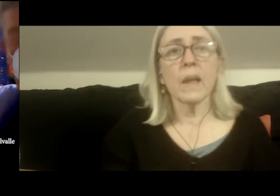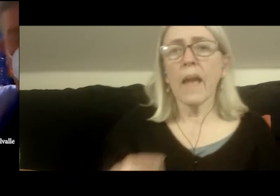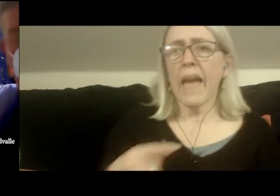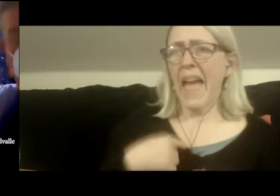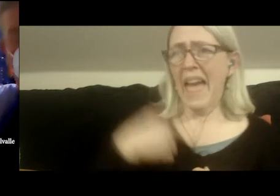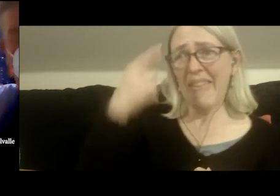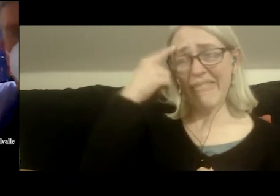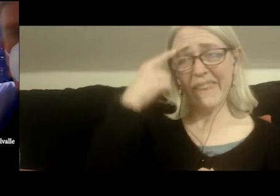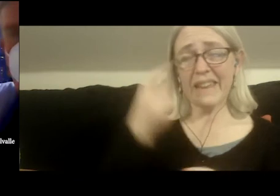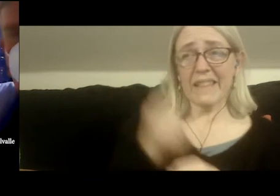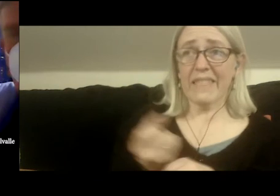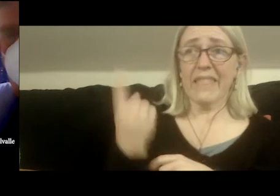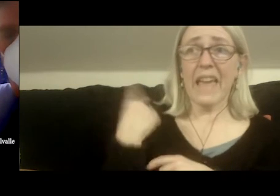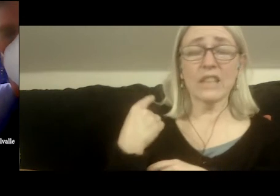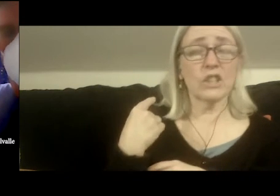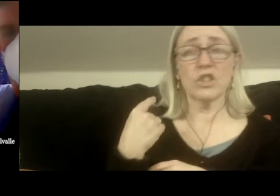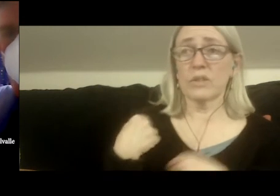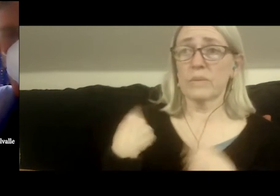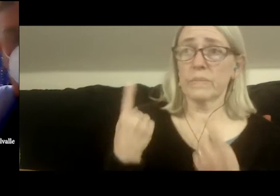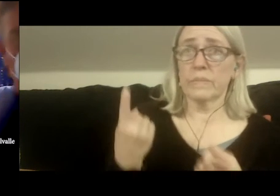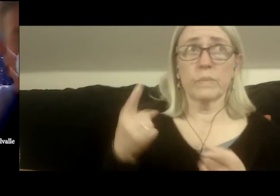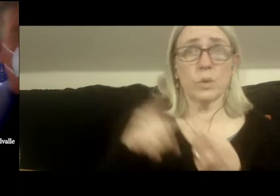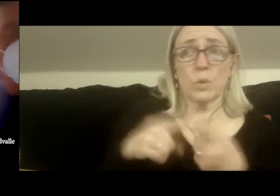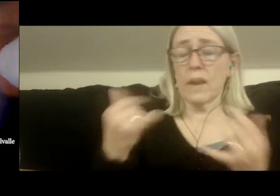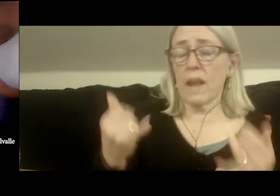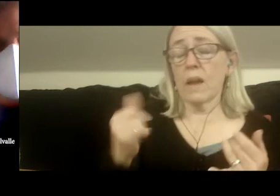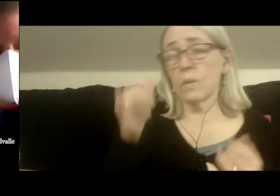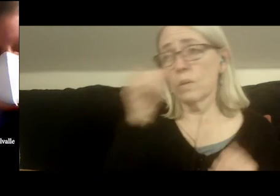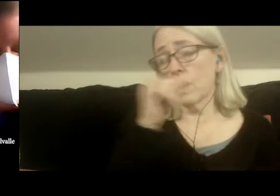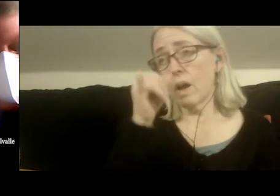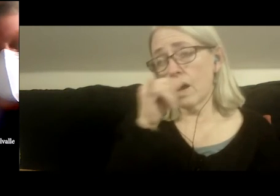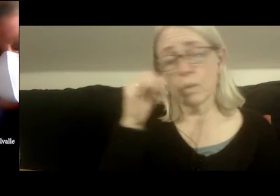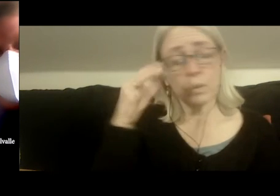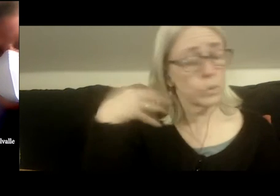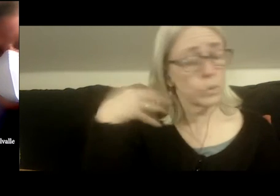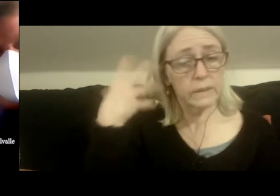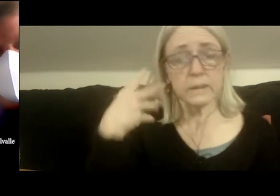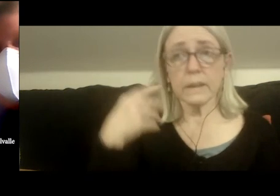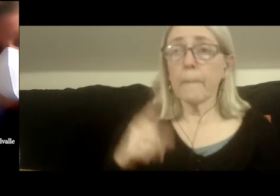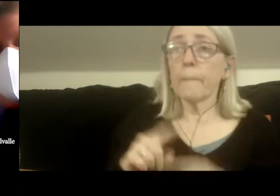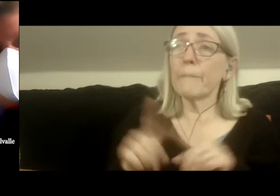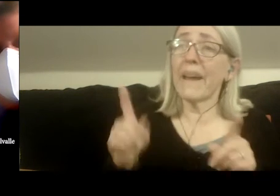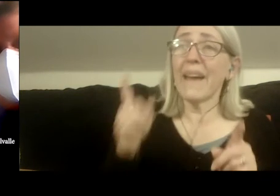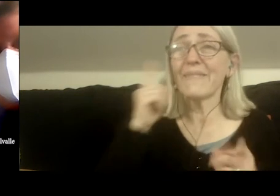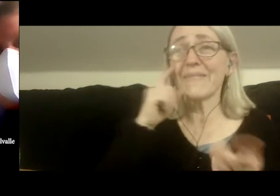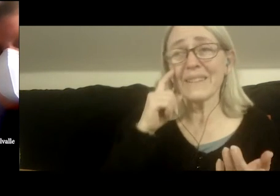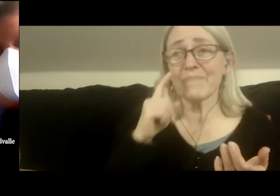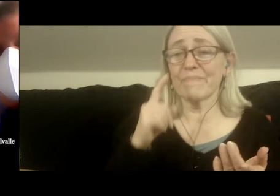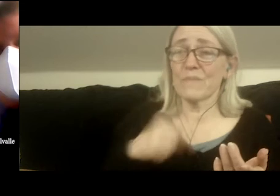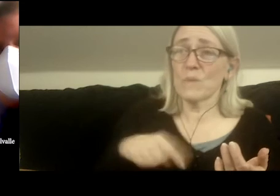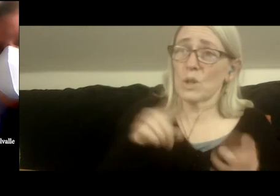But I think what we did is something that we do on a normal basis every day for the university.